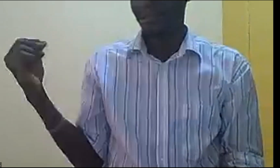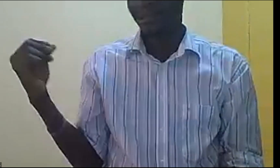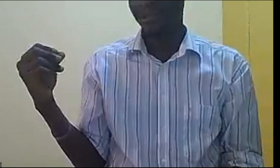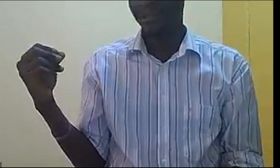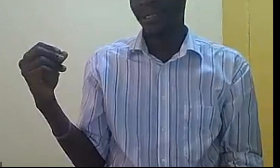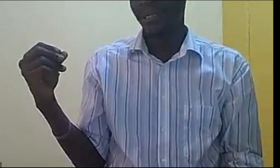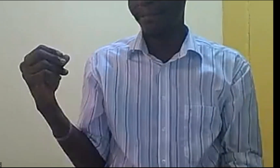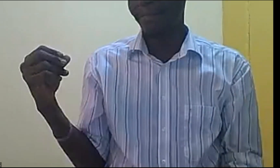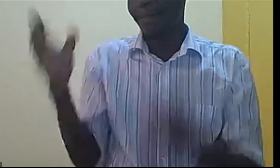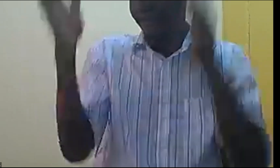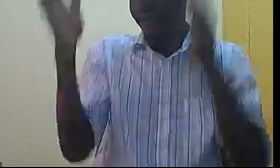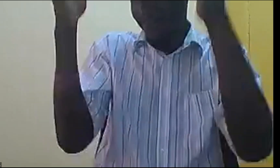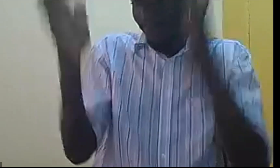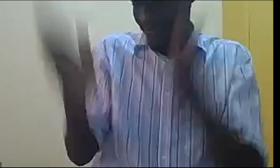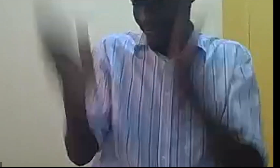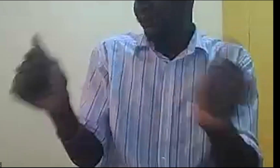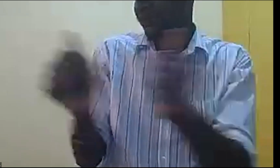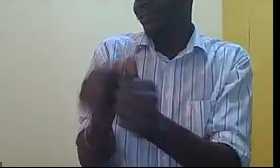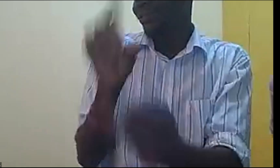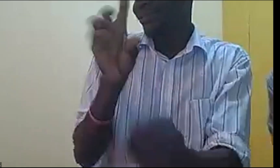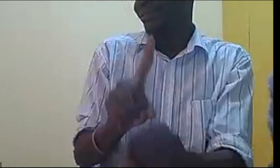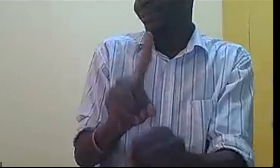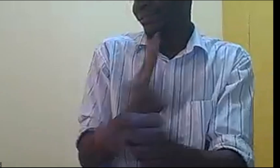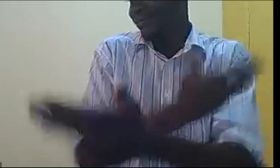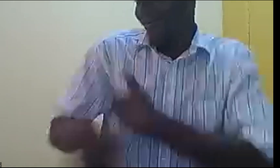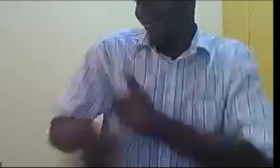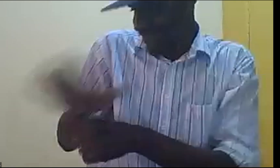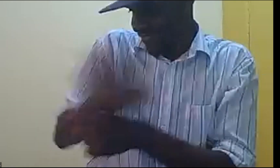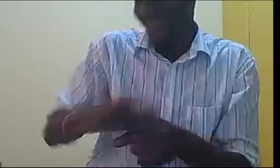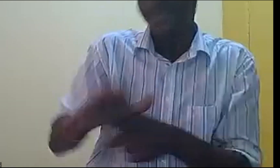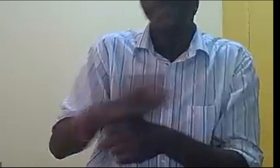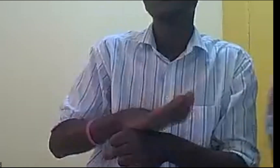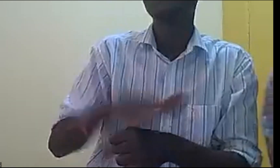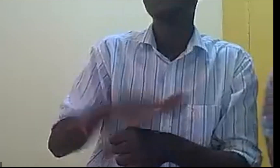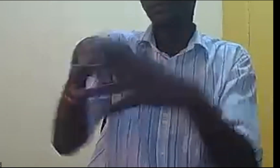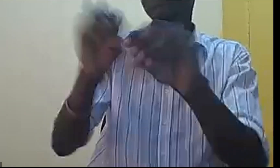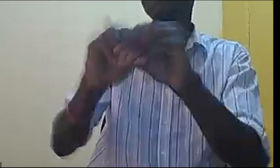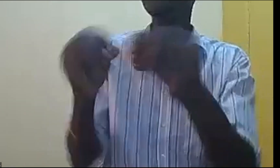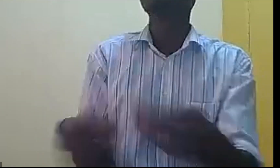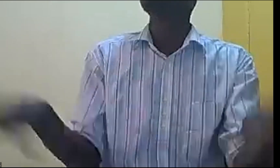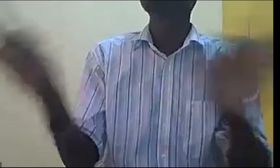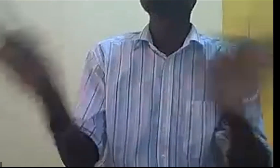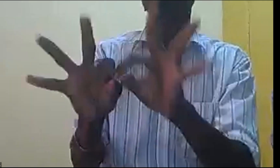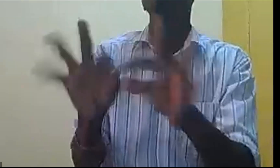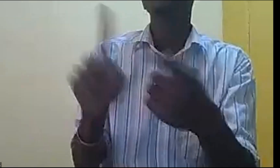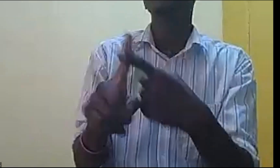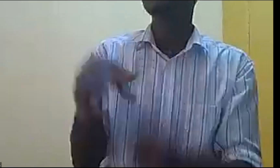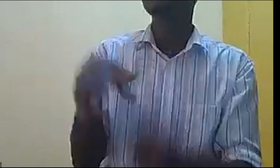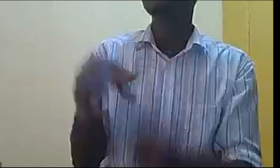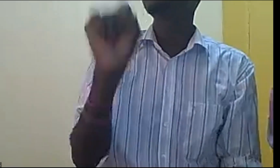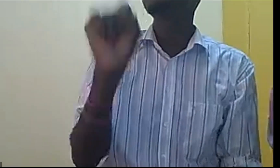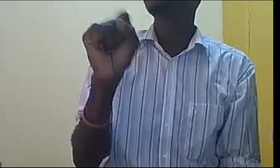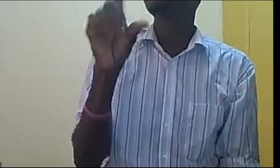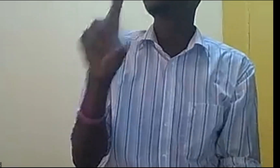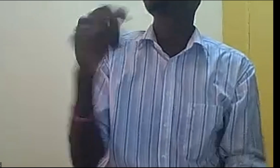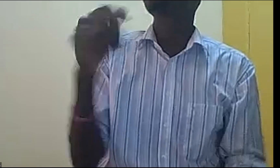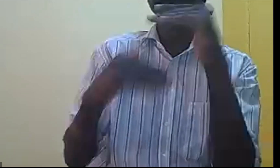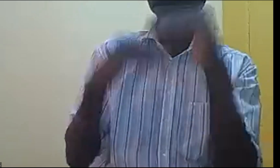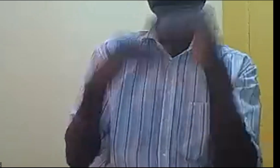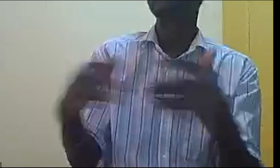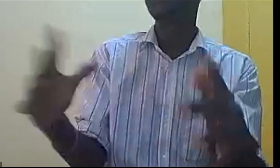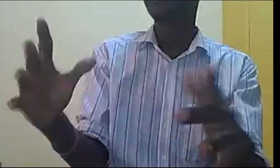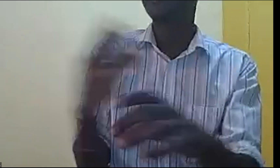As I stated earlier, and showcase the talent of people with disabilities in Sierra Leone, and we decided to engage government as a strategic partner.